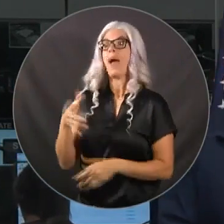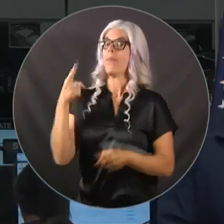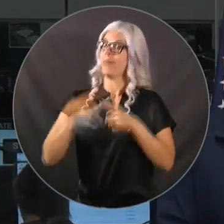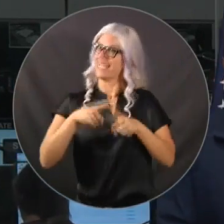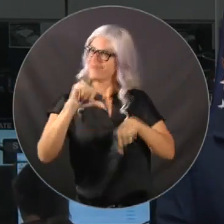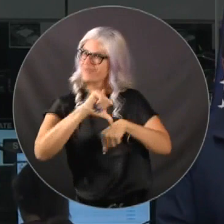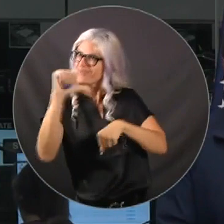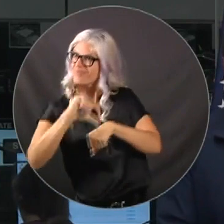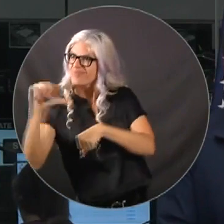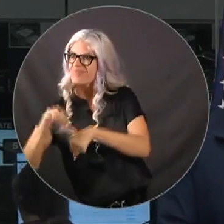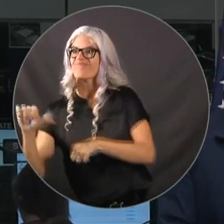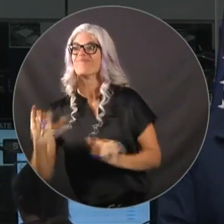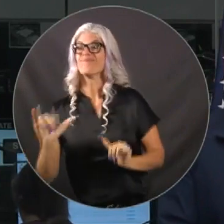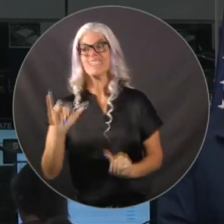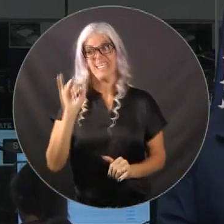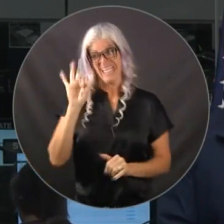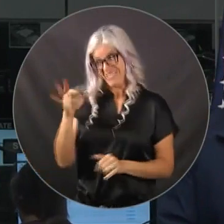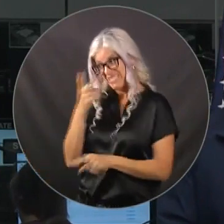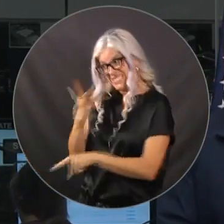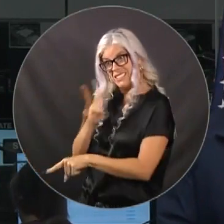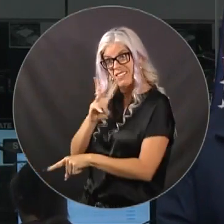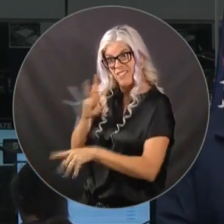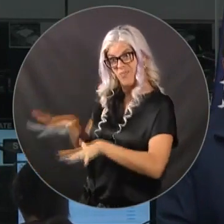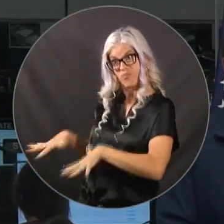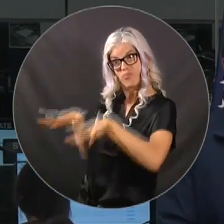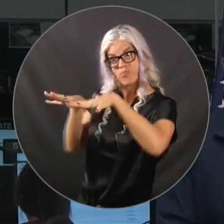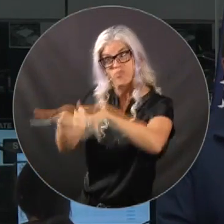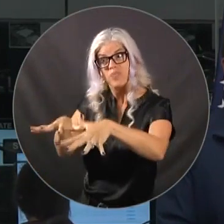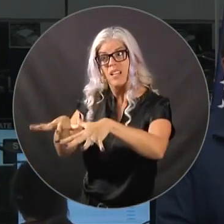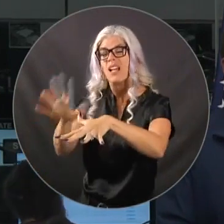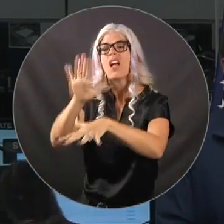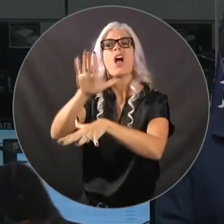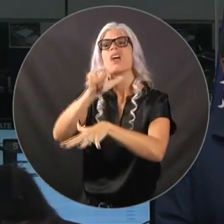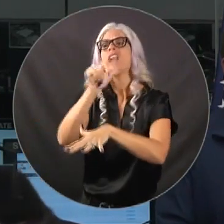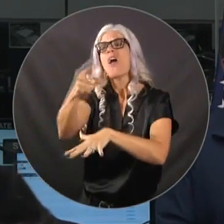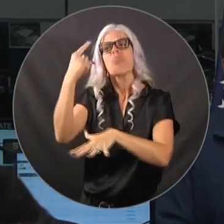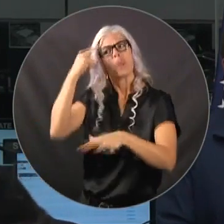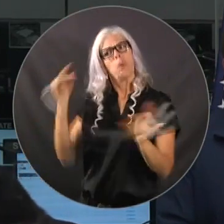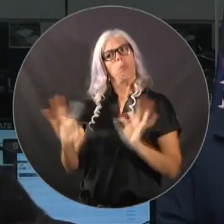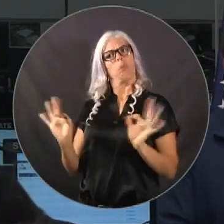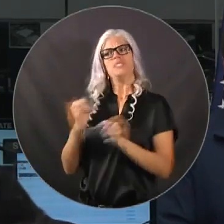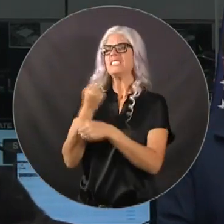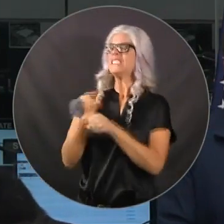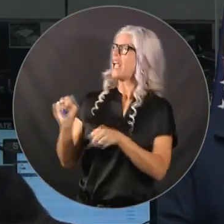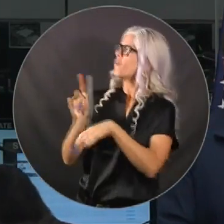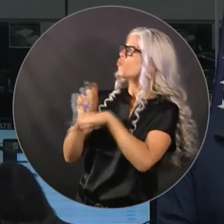warnings in your area, re safe to walk or drive thr